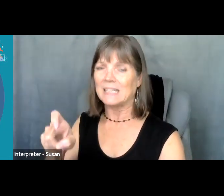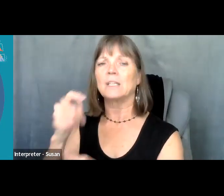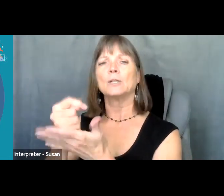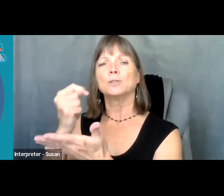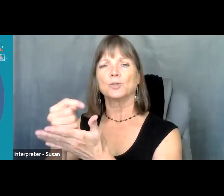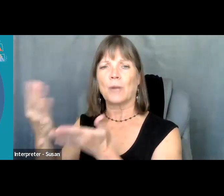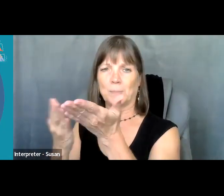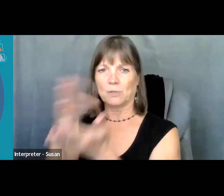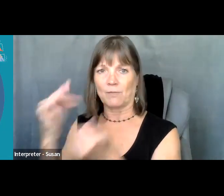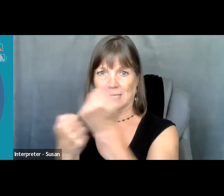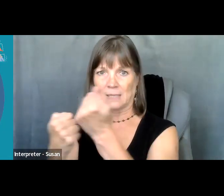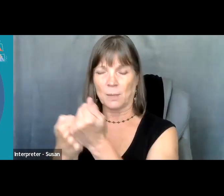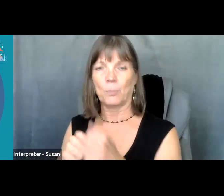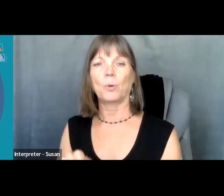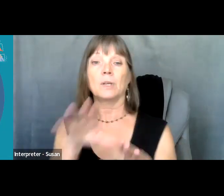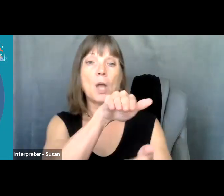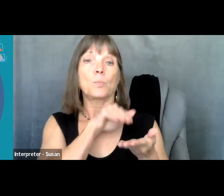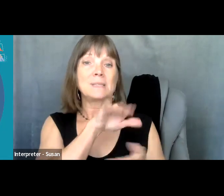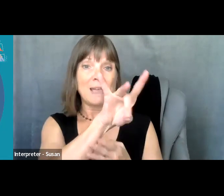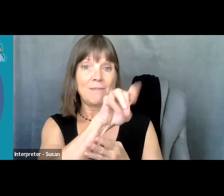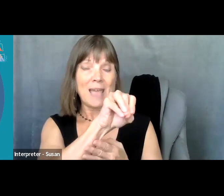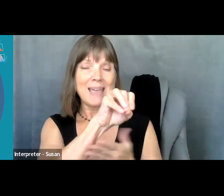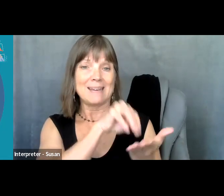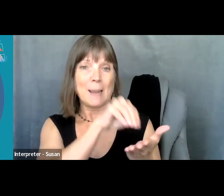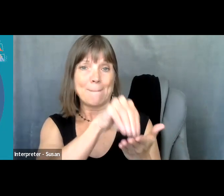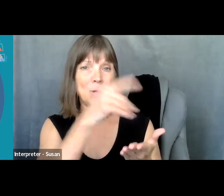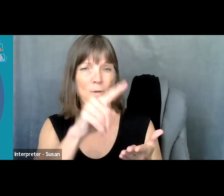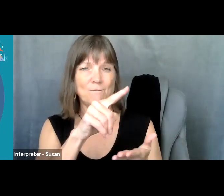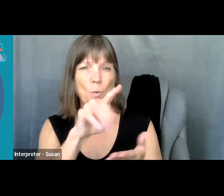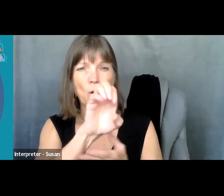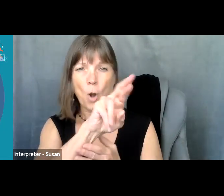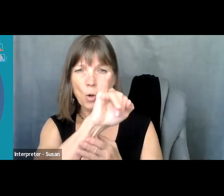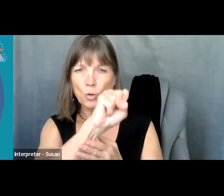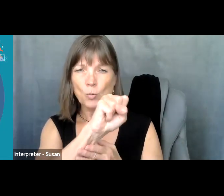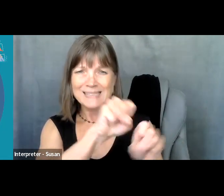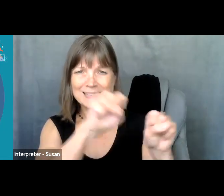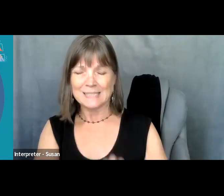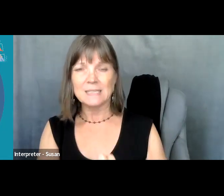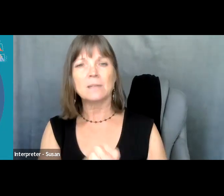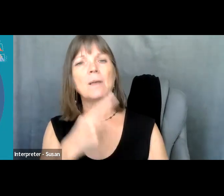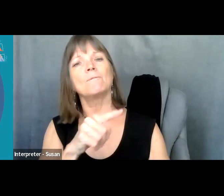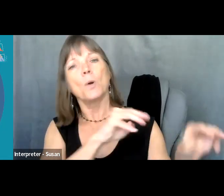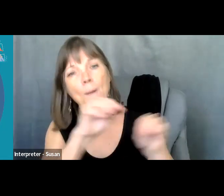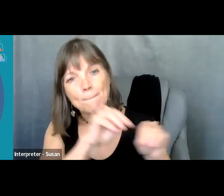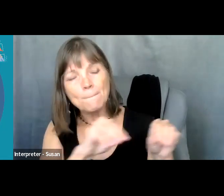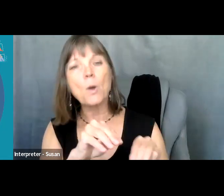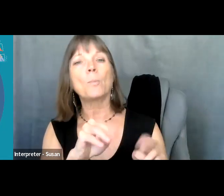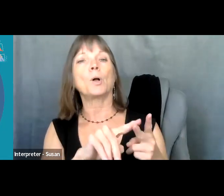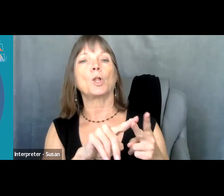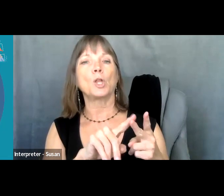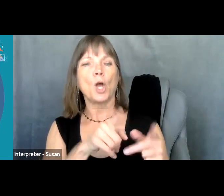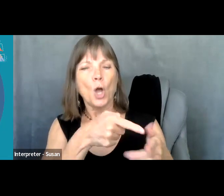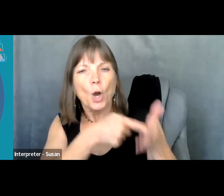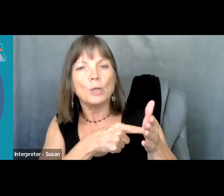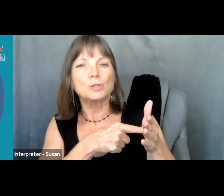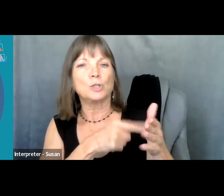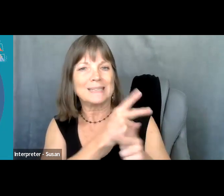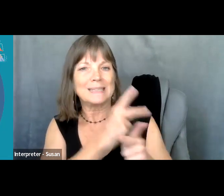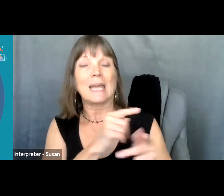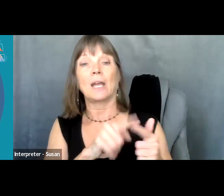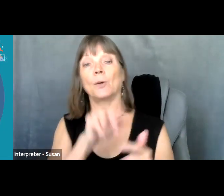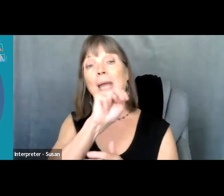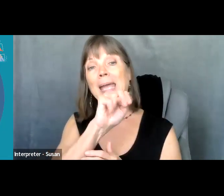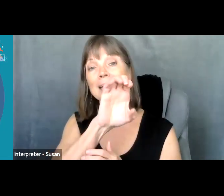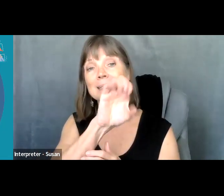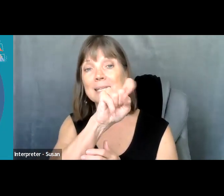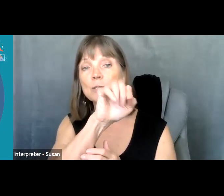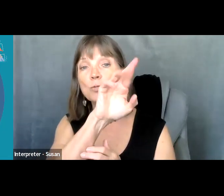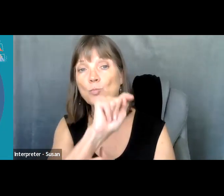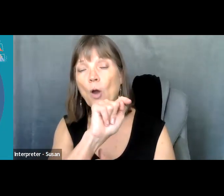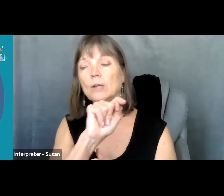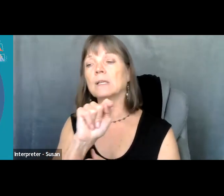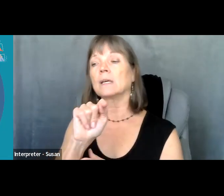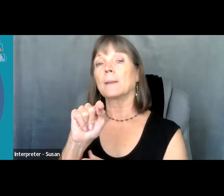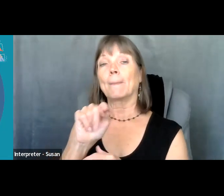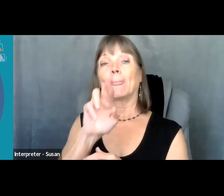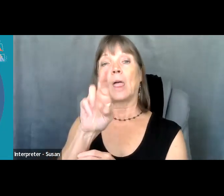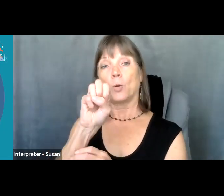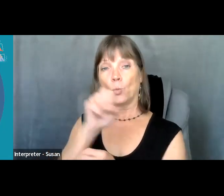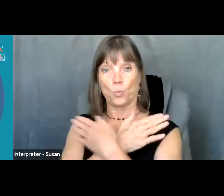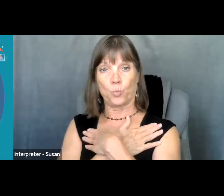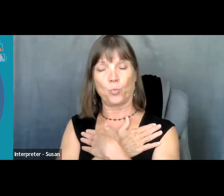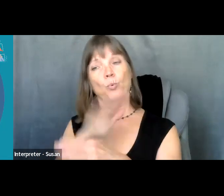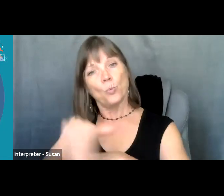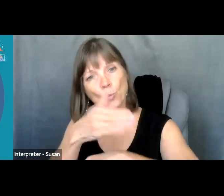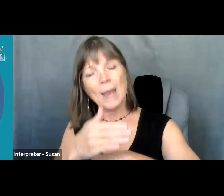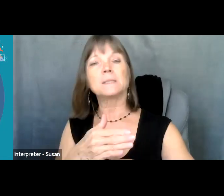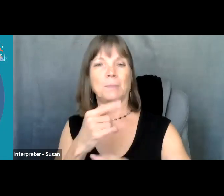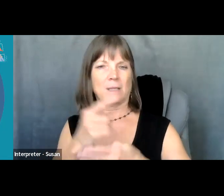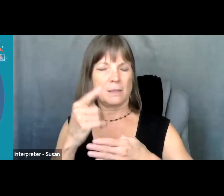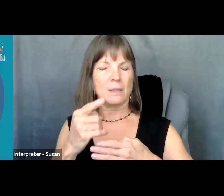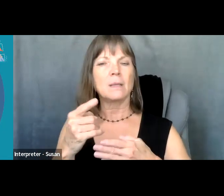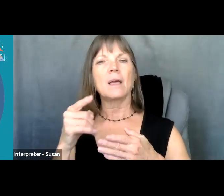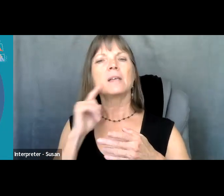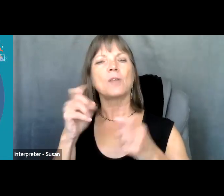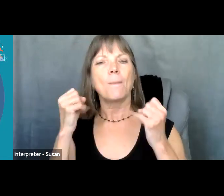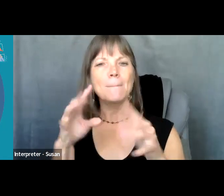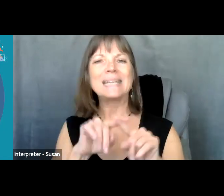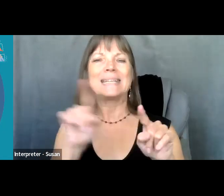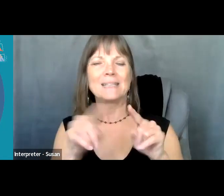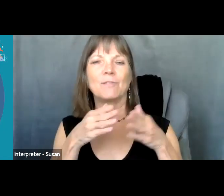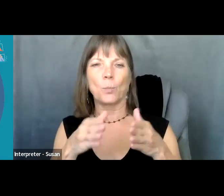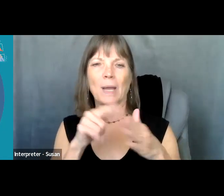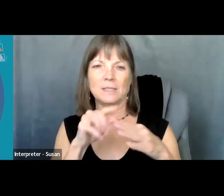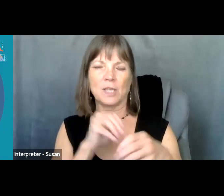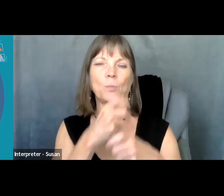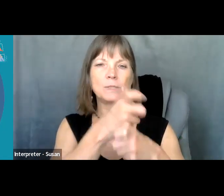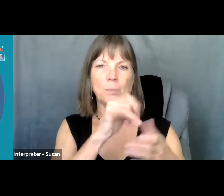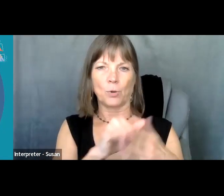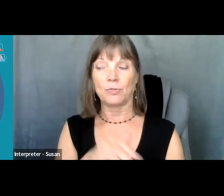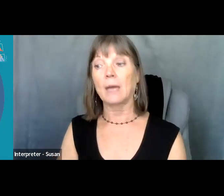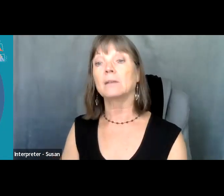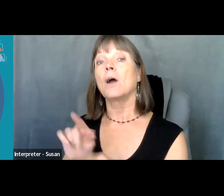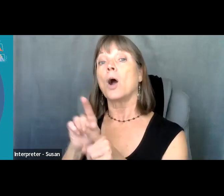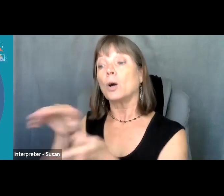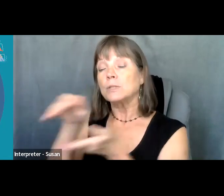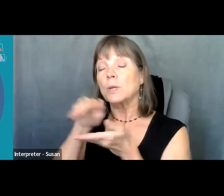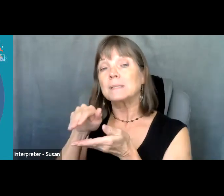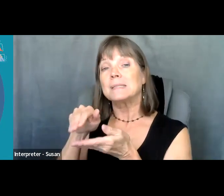Kelly Crosbie (she/her): We got about eighty million, I believe, for crisis systems, so we can invest that in mobile crisis, facility, range, crisis, urgent cares, and c. Start respite. Um non law enforcement transportation. That was a separate pilot. So that was really exciting for us. We also got a pot of money for Todd, well being, and that can fund everything for